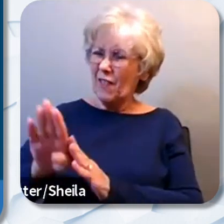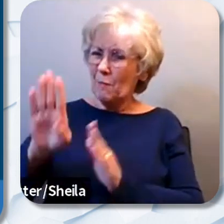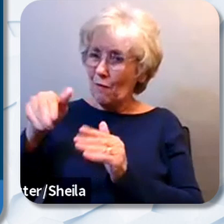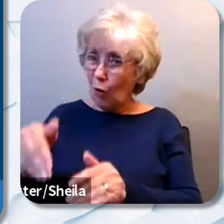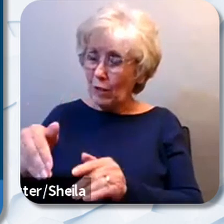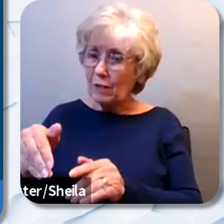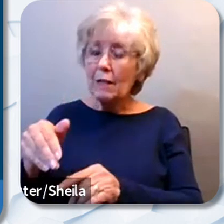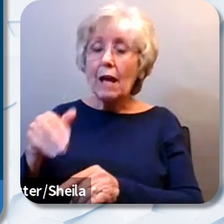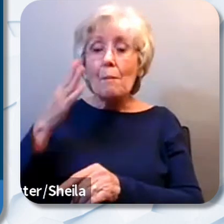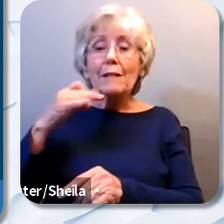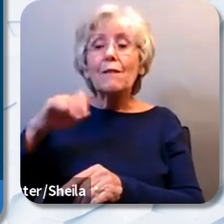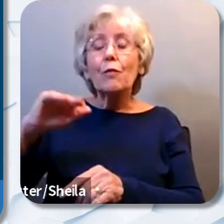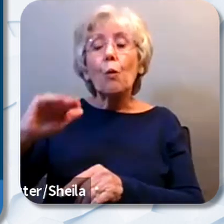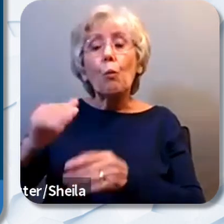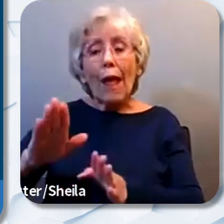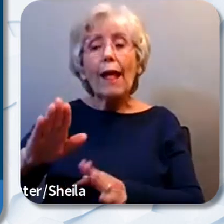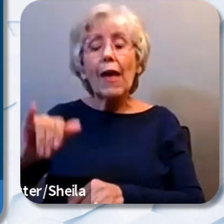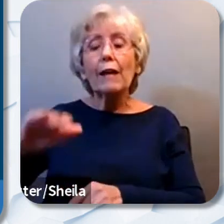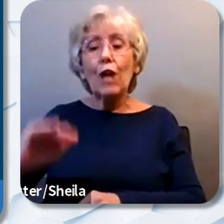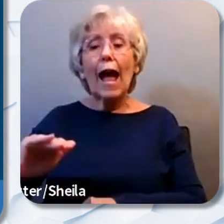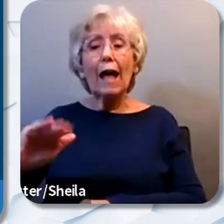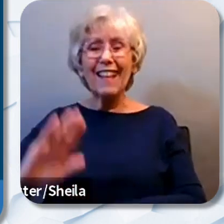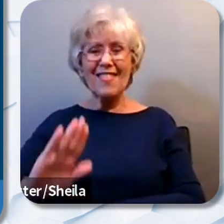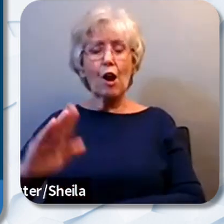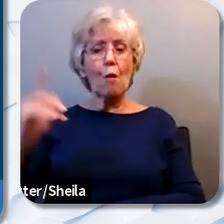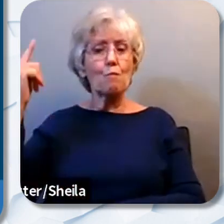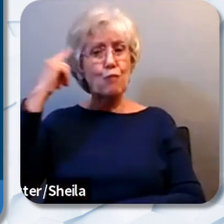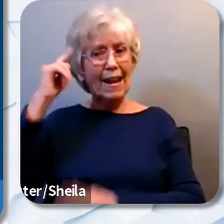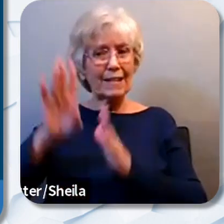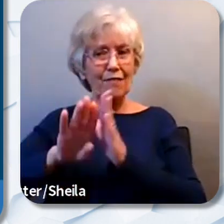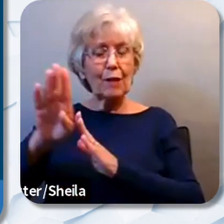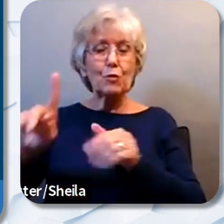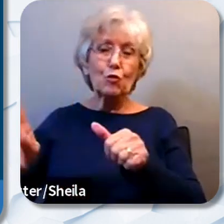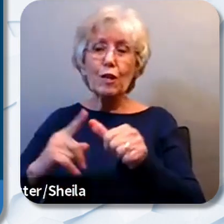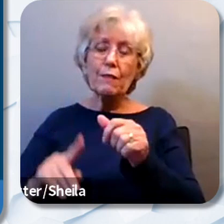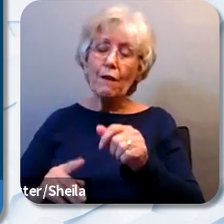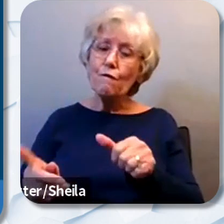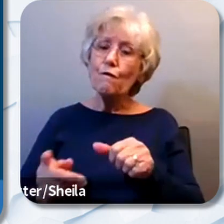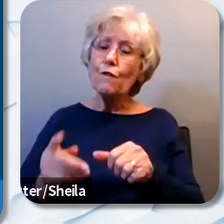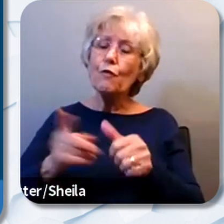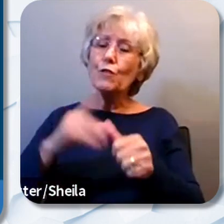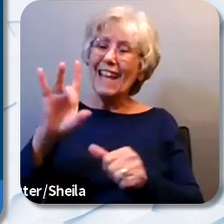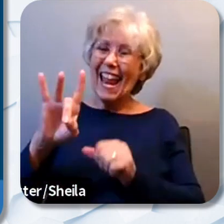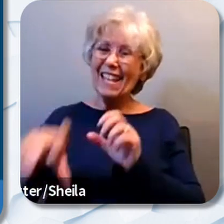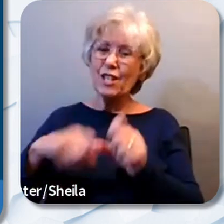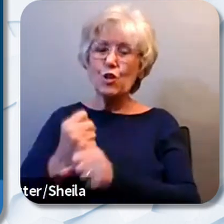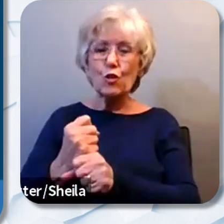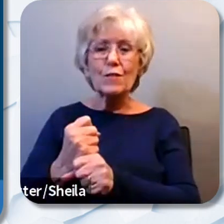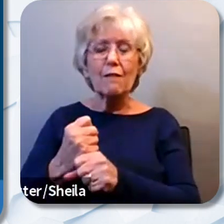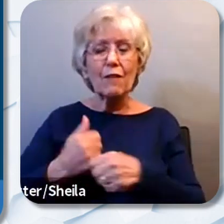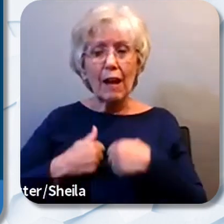way a child's brain develops. In those first eight years of life so where early childhood